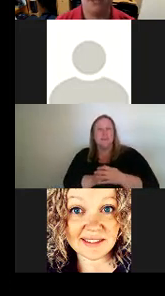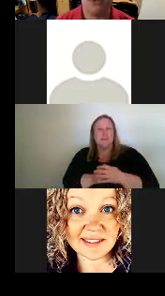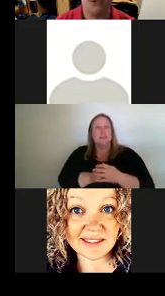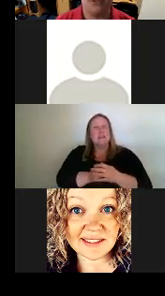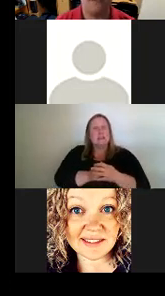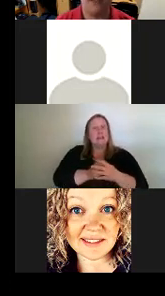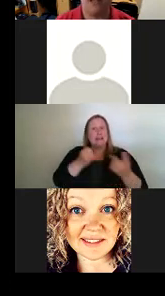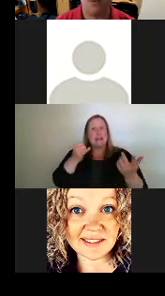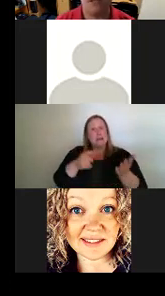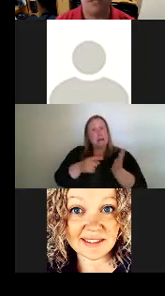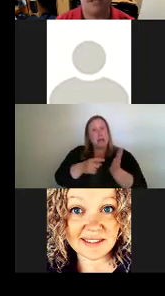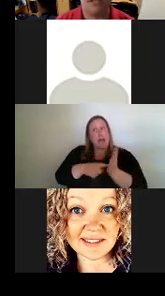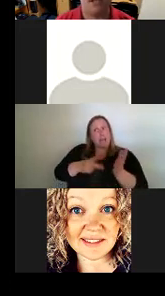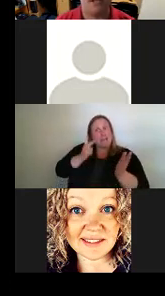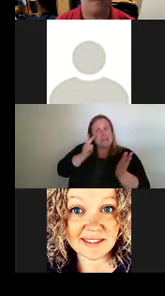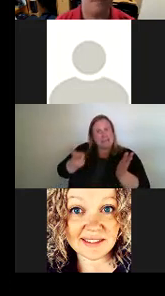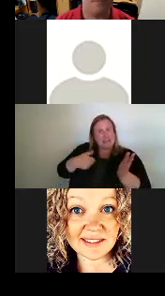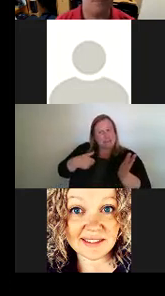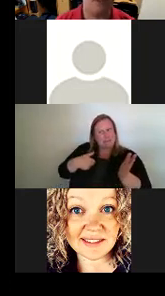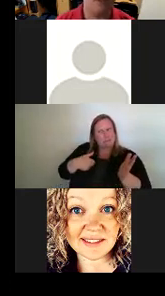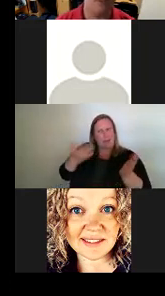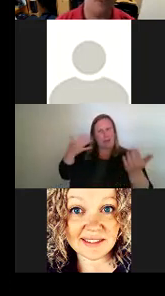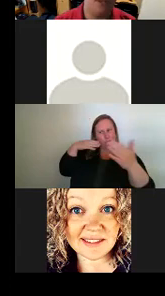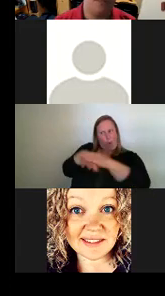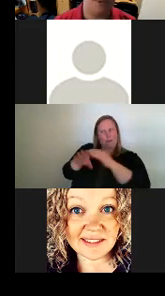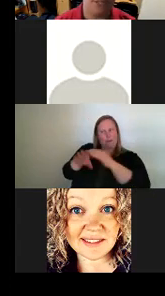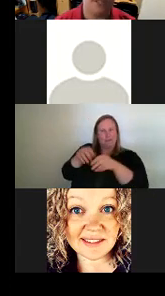I WALKED IN ON SOMEONE WHO PURCHASED A DEVICE AND WAS SO